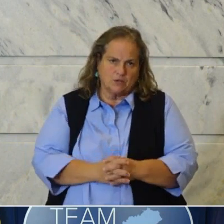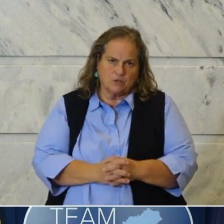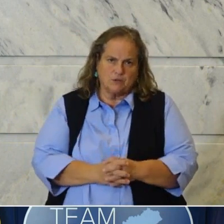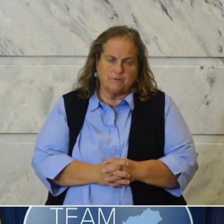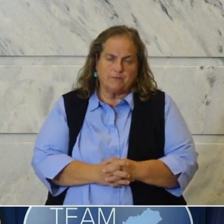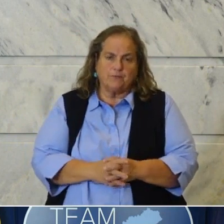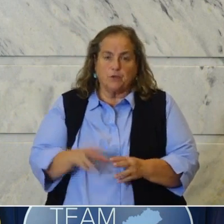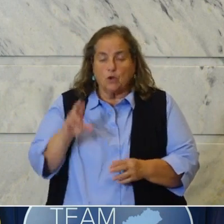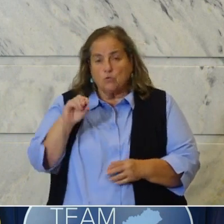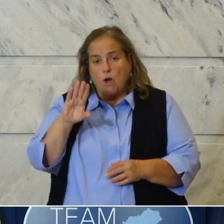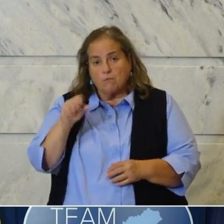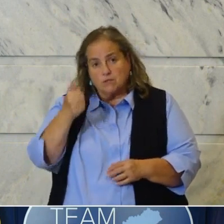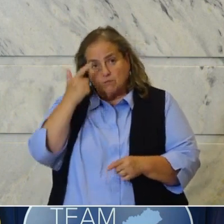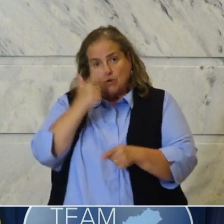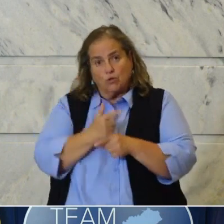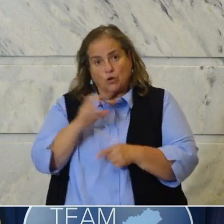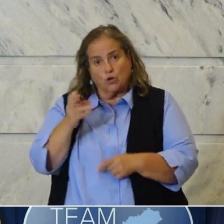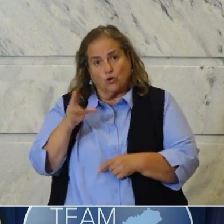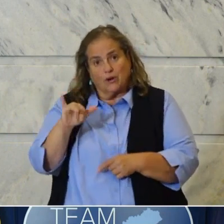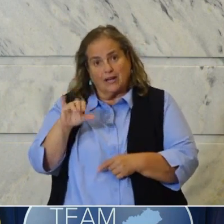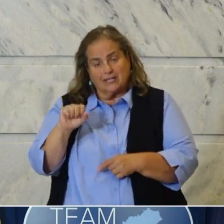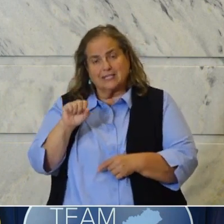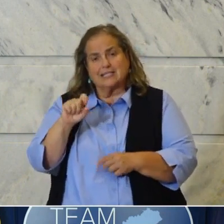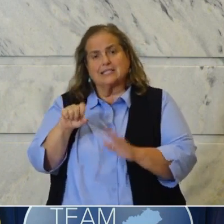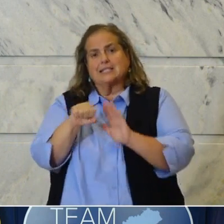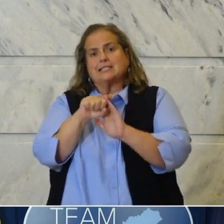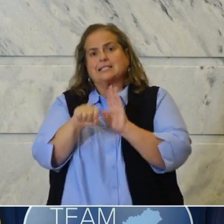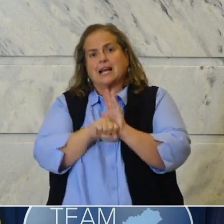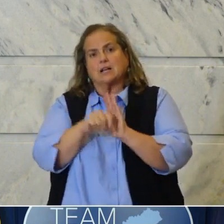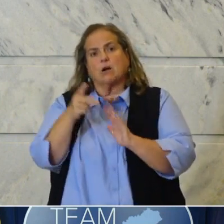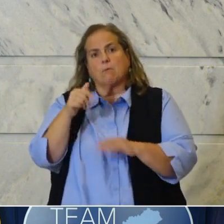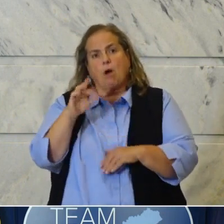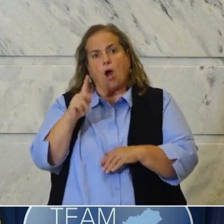Rob's brother, Chris, is a state park manager and shared his brother stories,